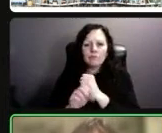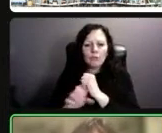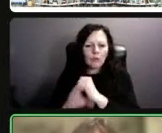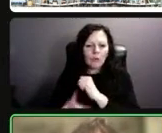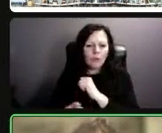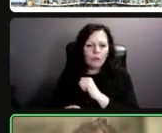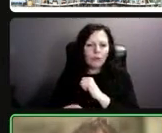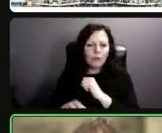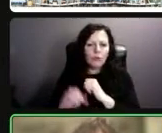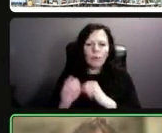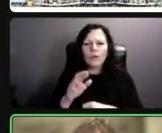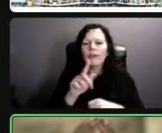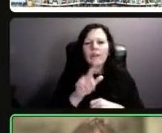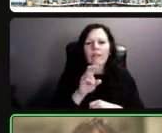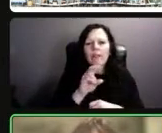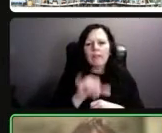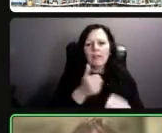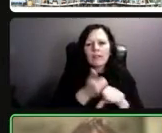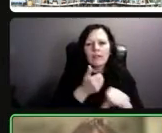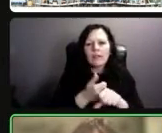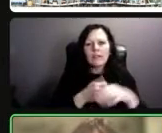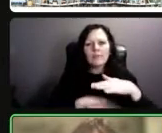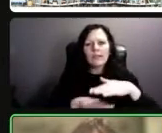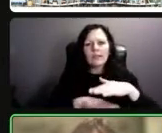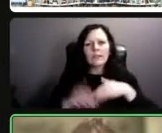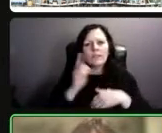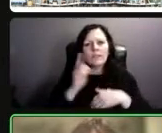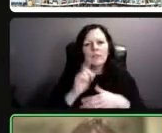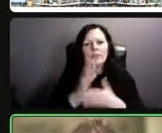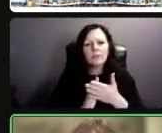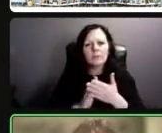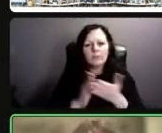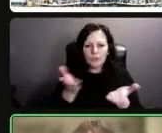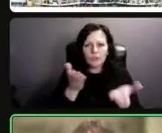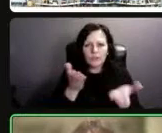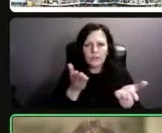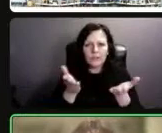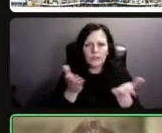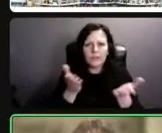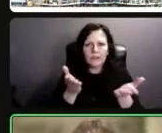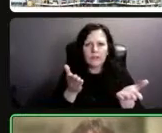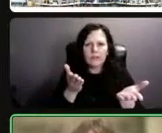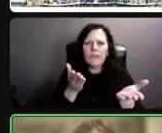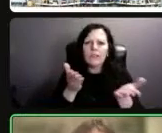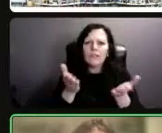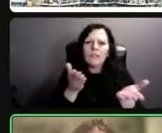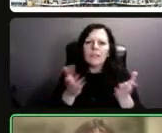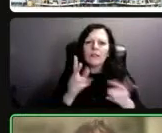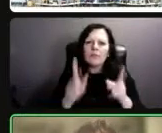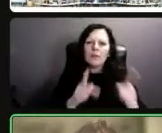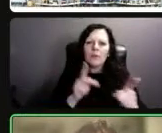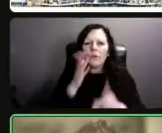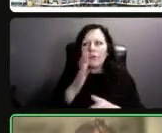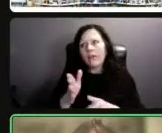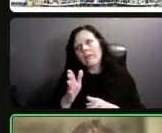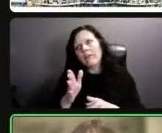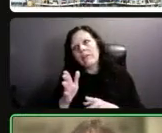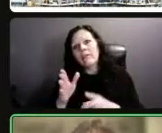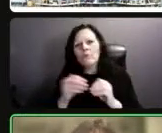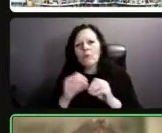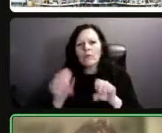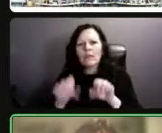SAFETY AND PARKS SO YOU COULD